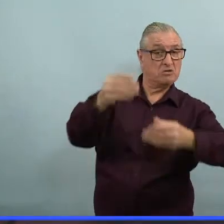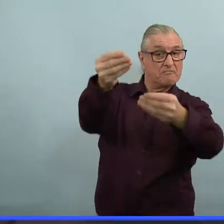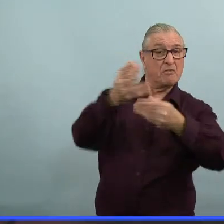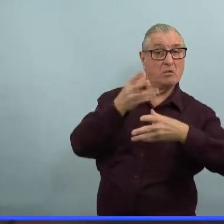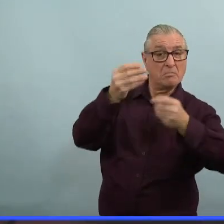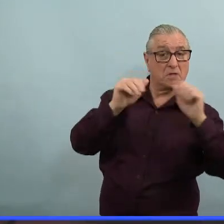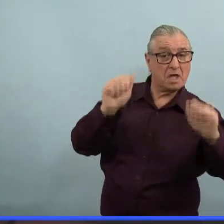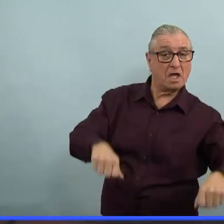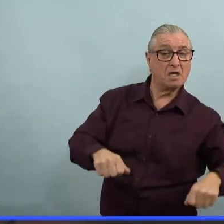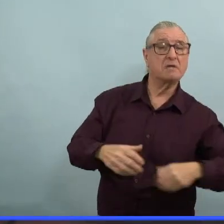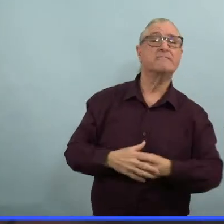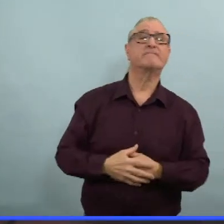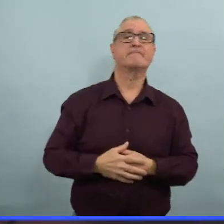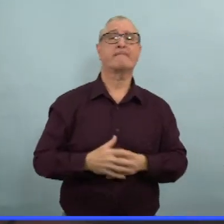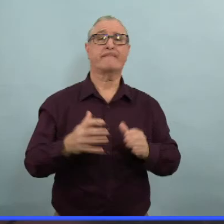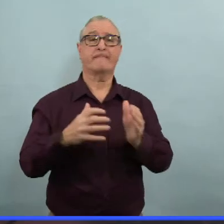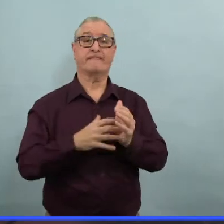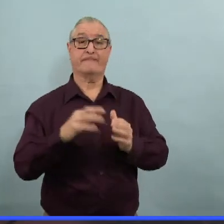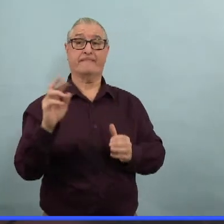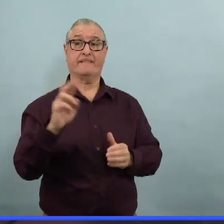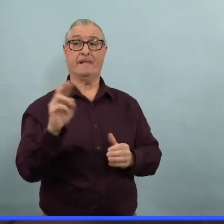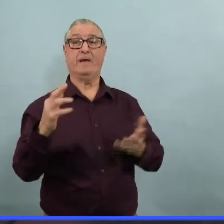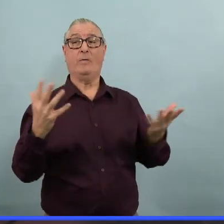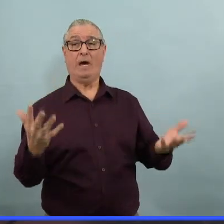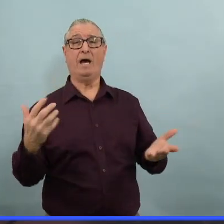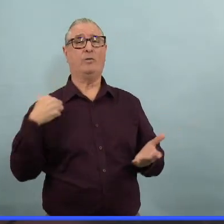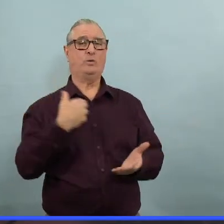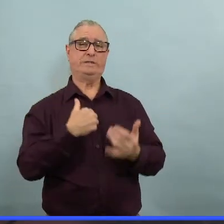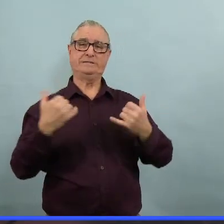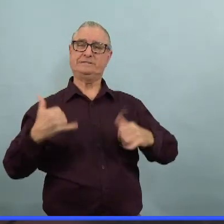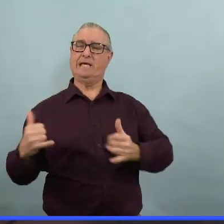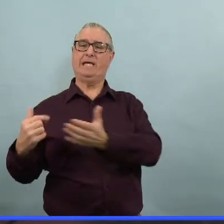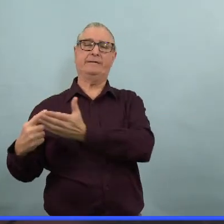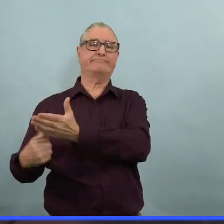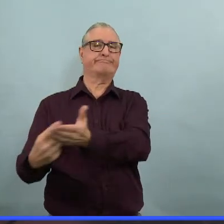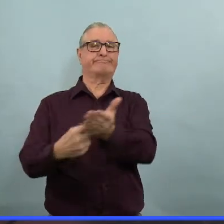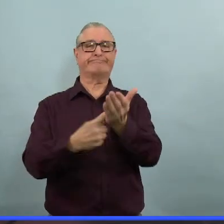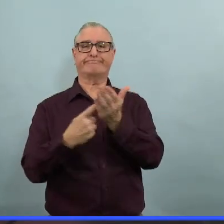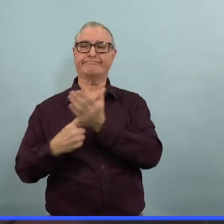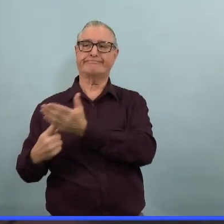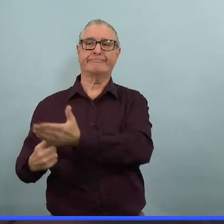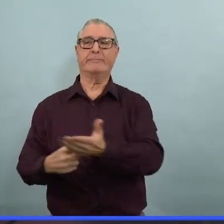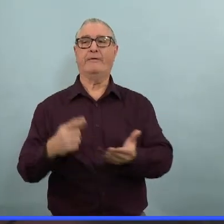short-term and medium and long-term approaches to two things so we don't have specific dates um